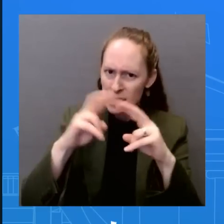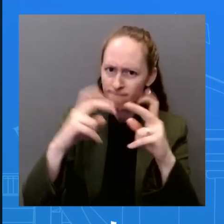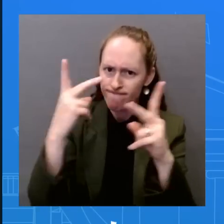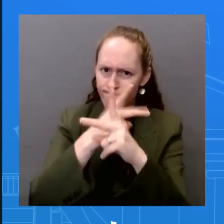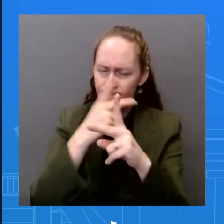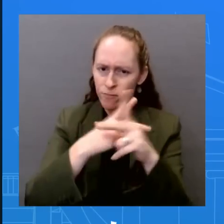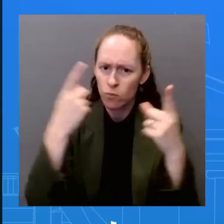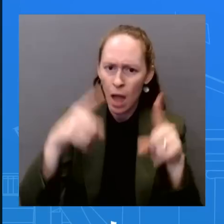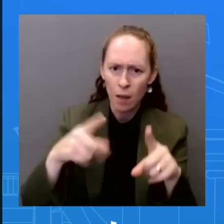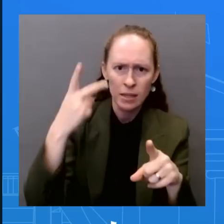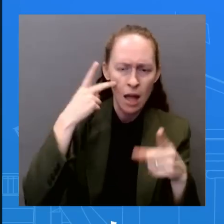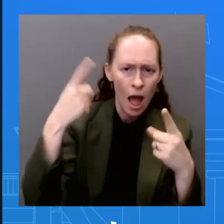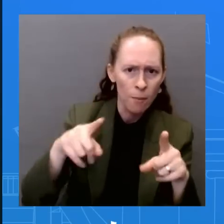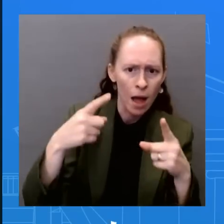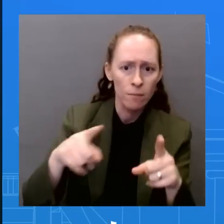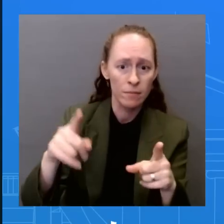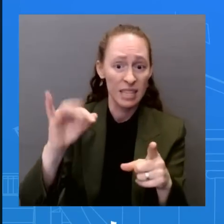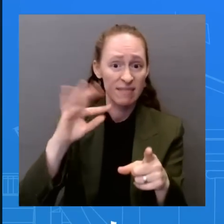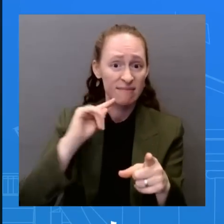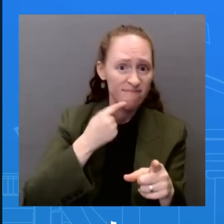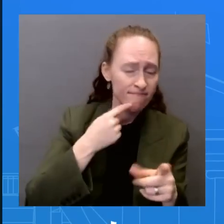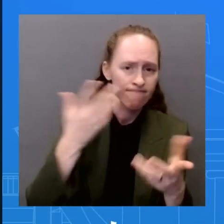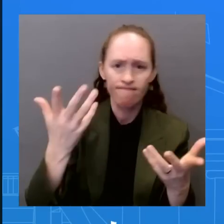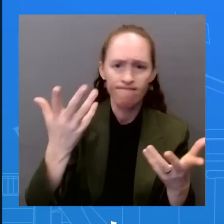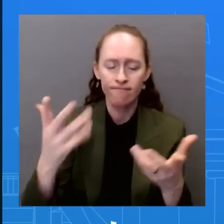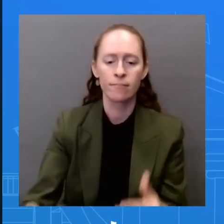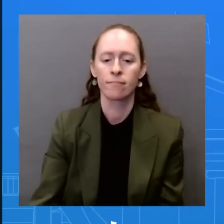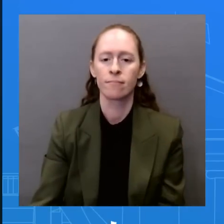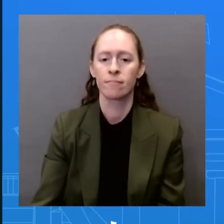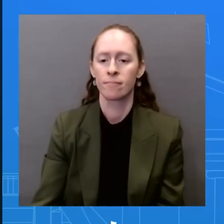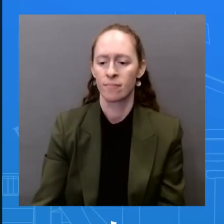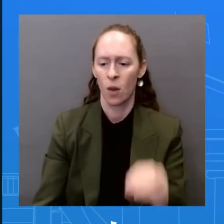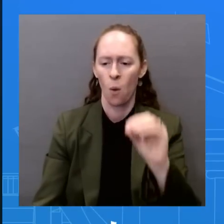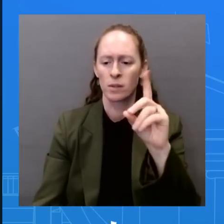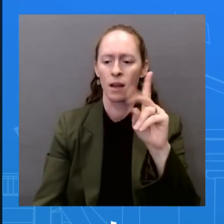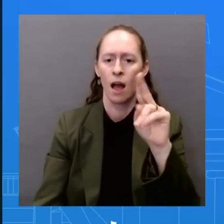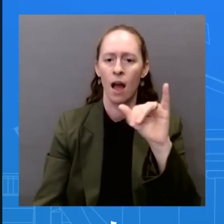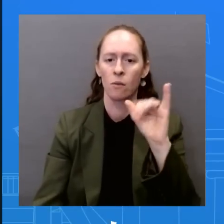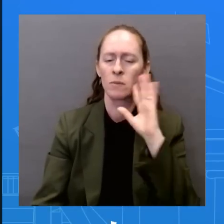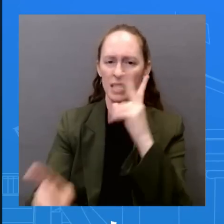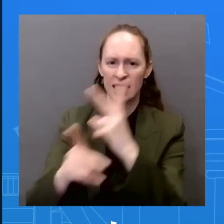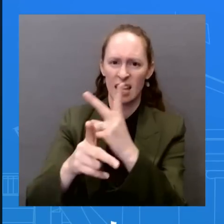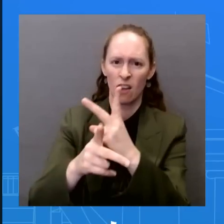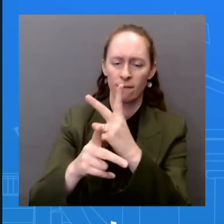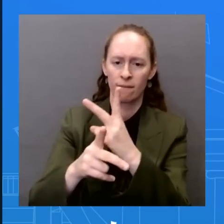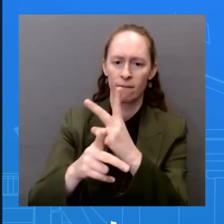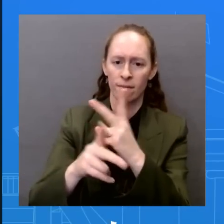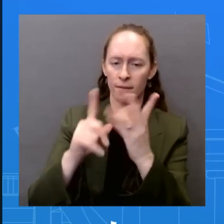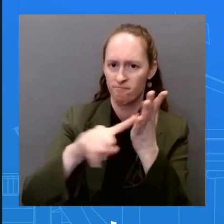and do that work that they're doing on this particular independent investigation